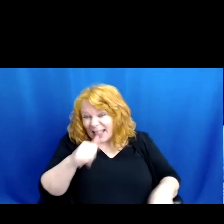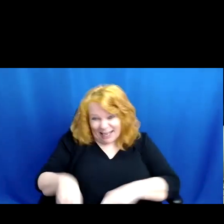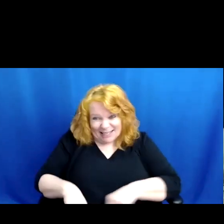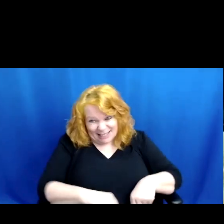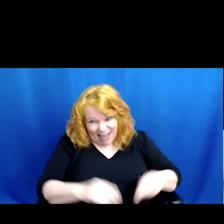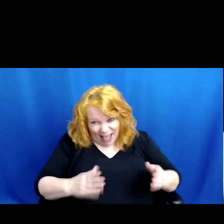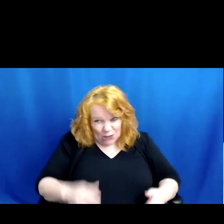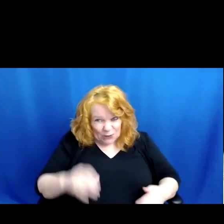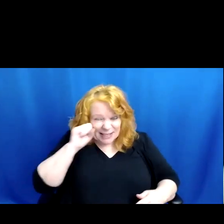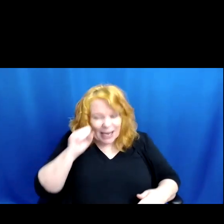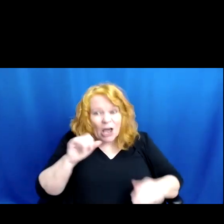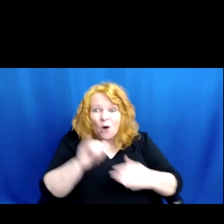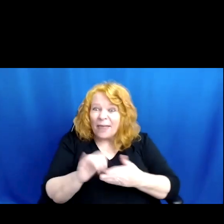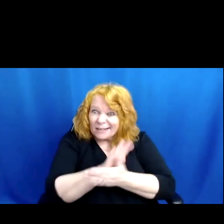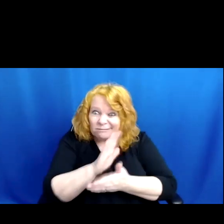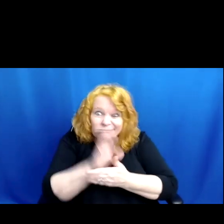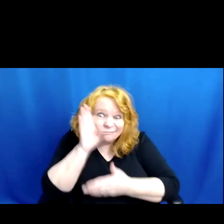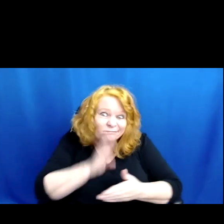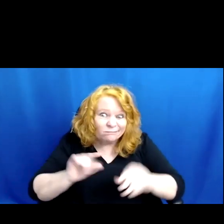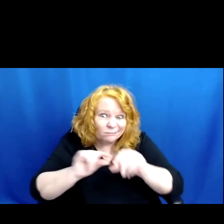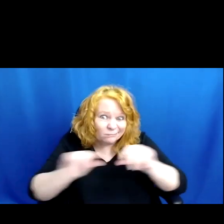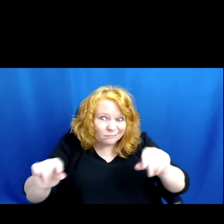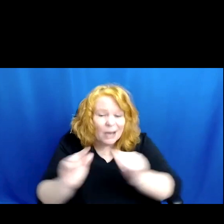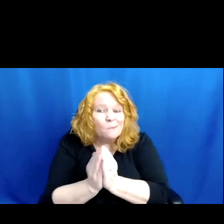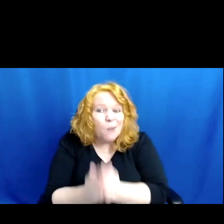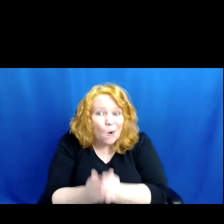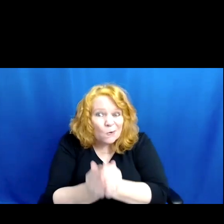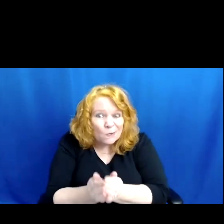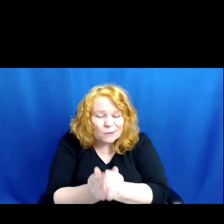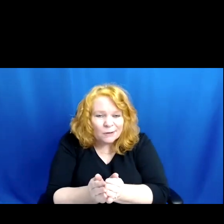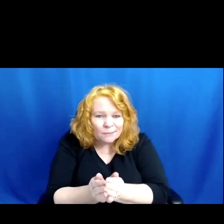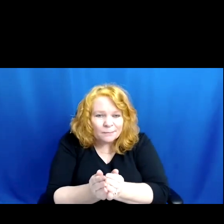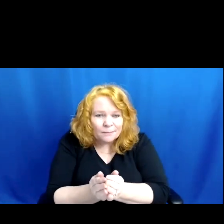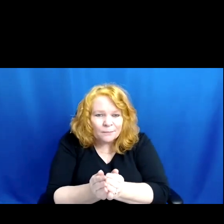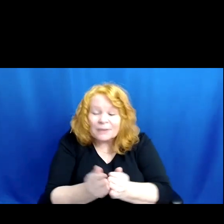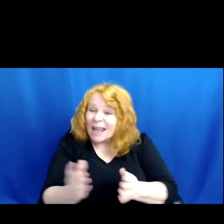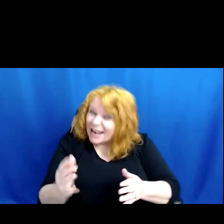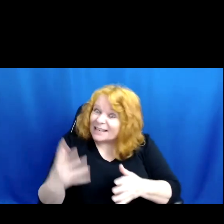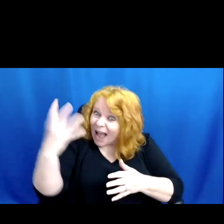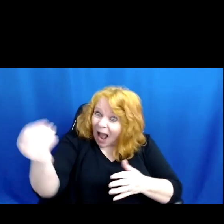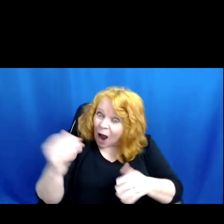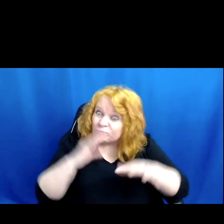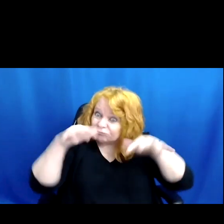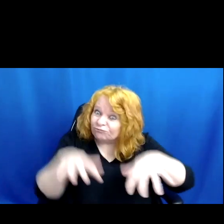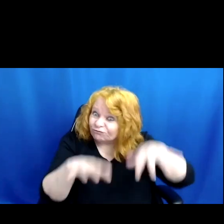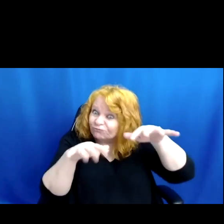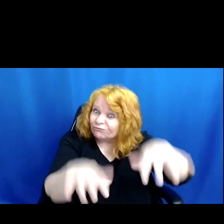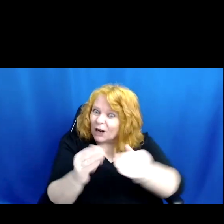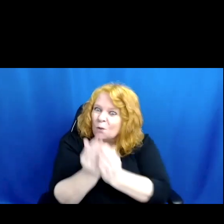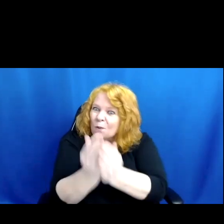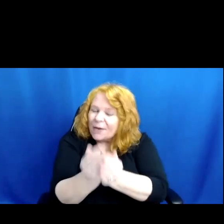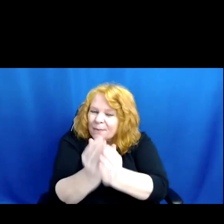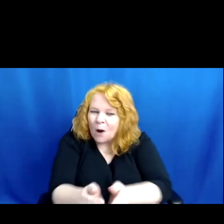He sails the seas in an old cardboard boat and he has shirts, silly old shirts for sails.